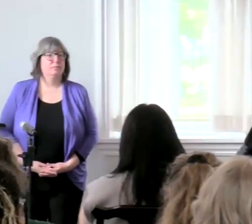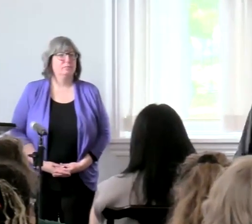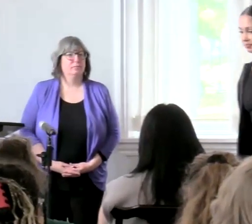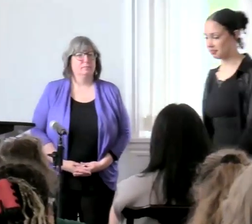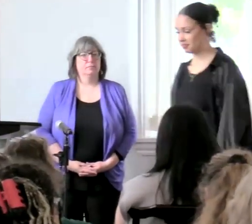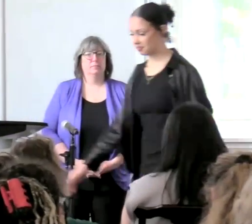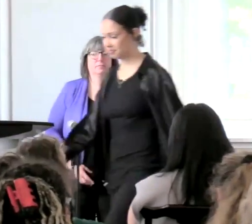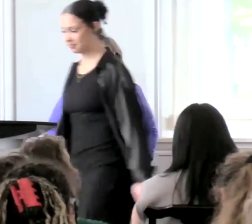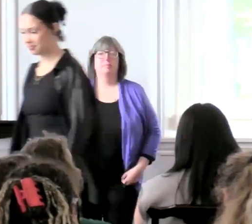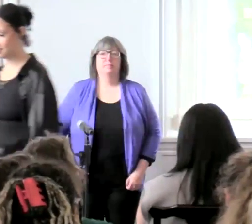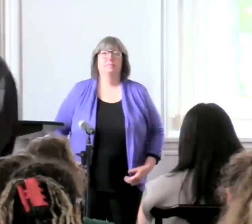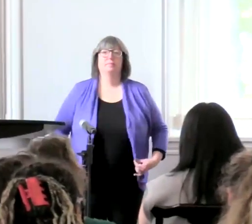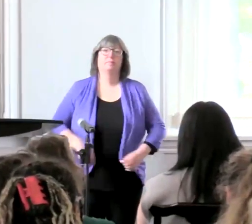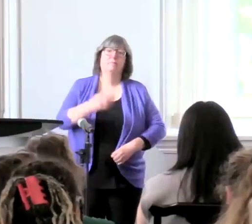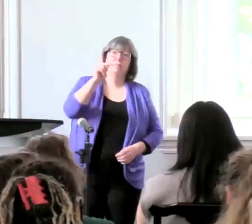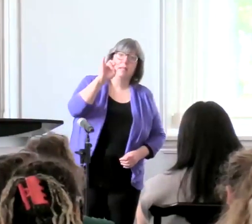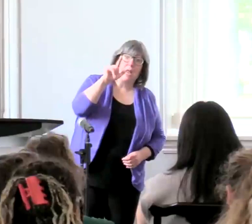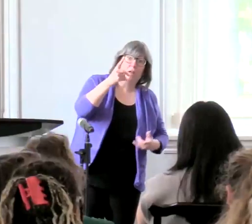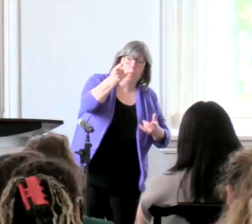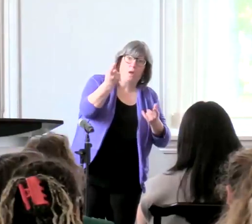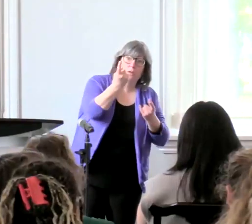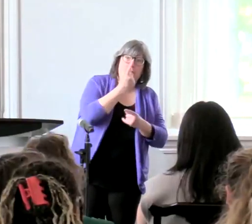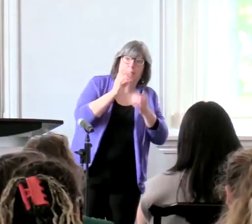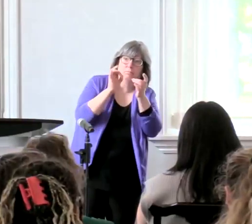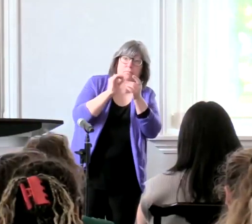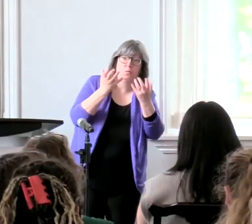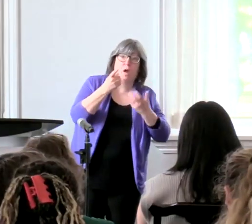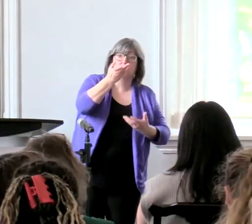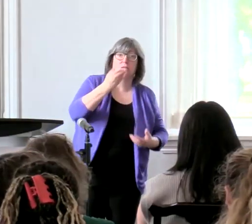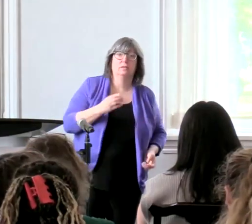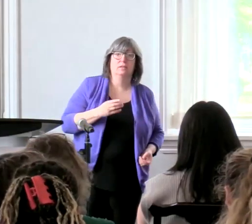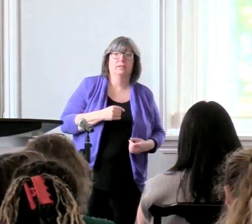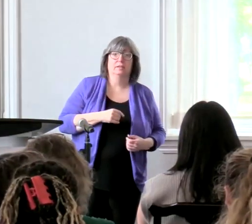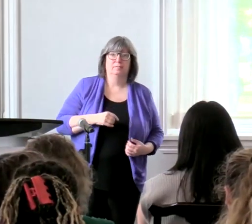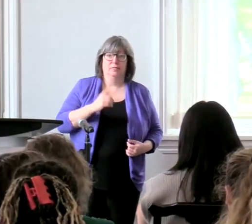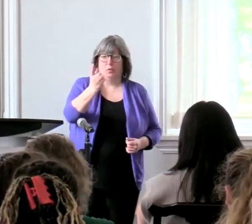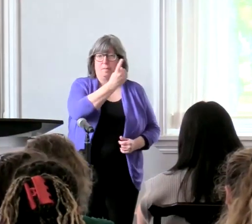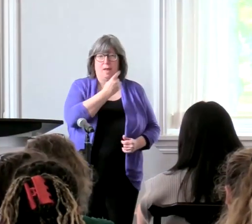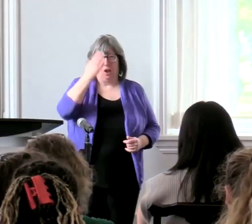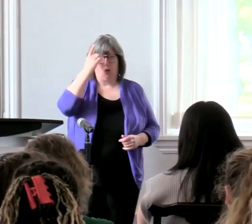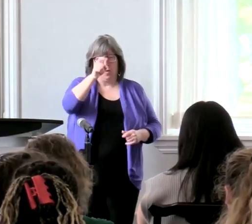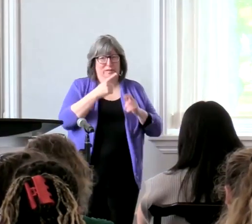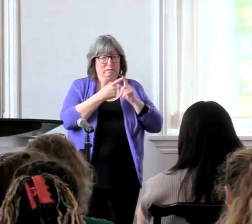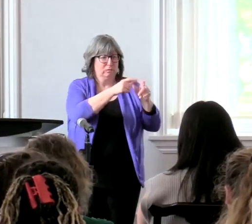I will now invite Kendall, would you like to say a few words? I know you have to run.